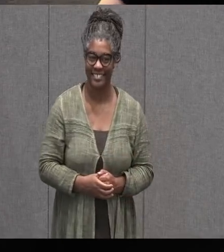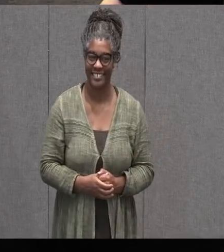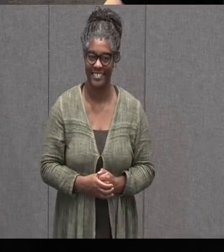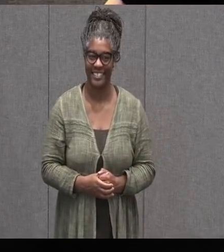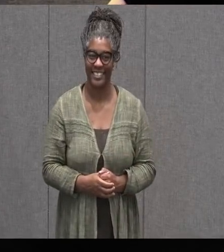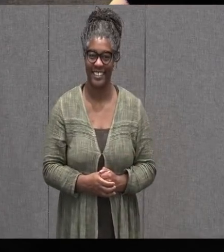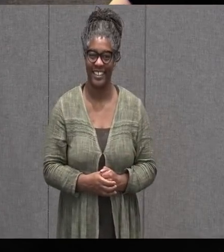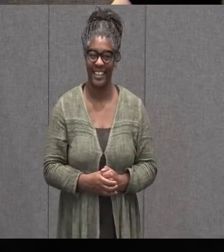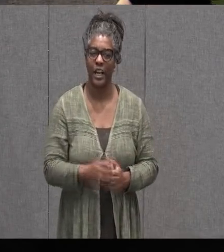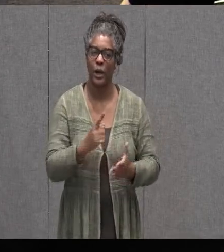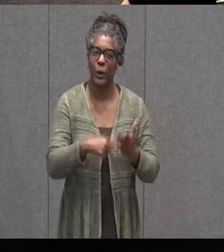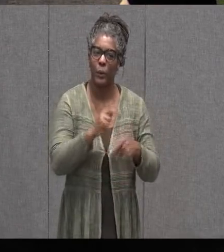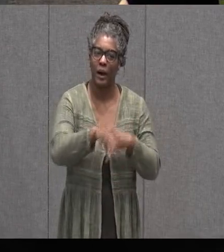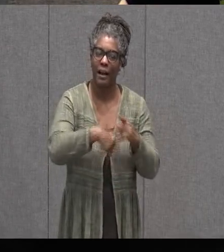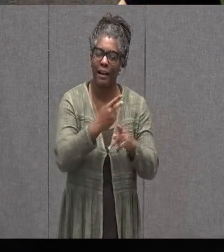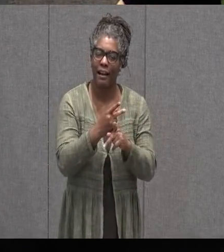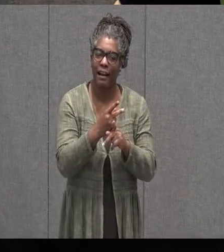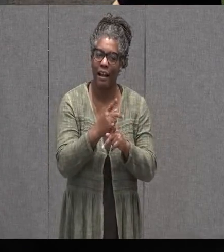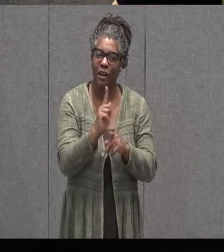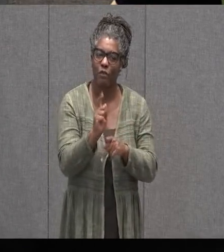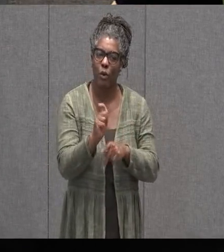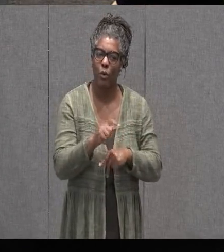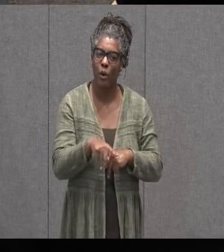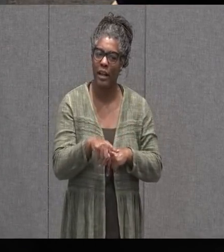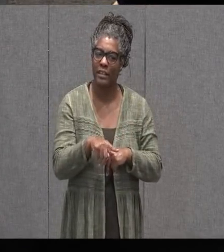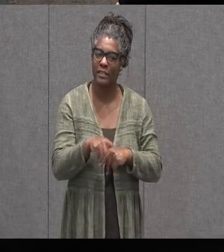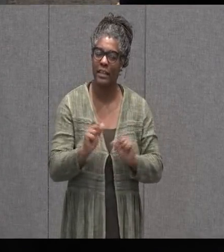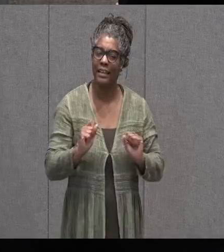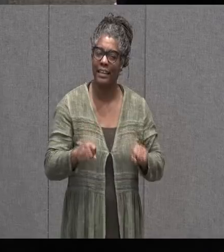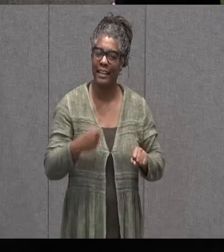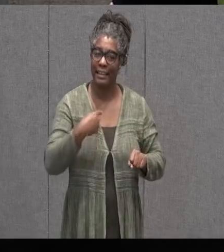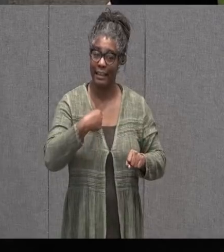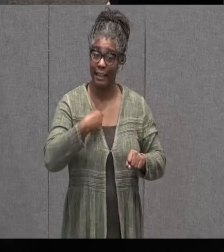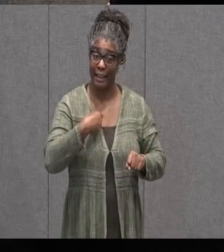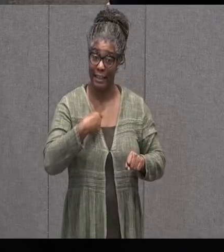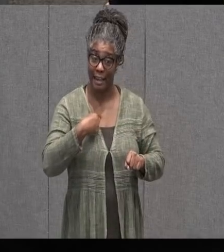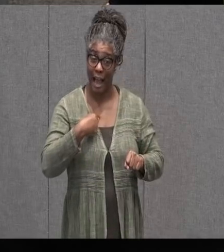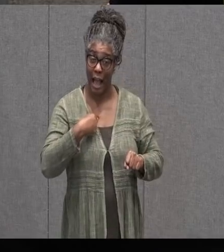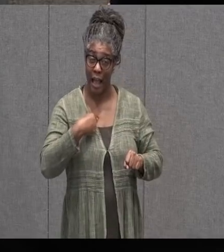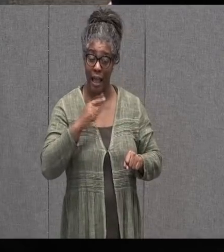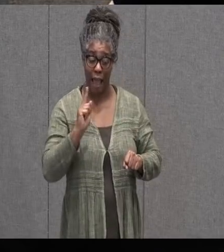What kinds of questions could I have asked while reading this story?